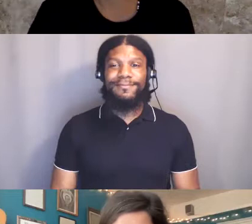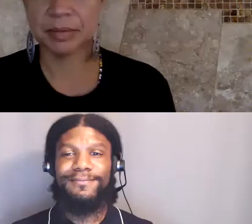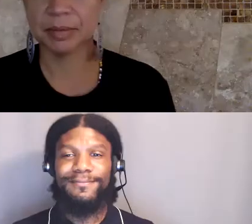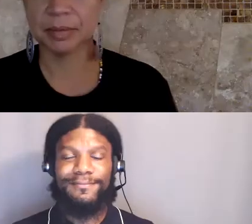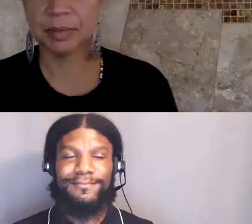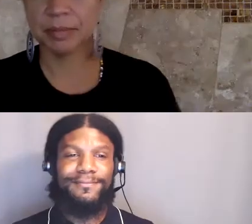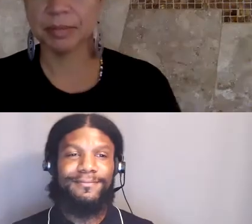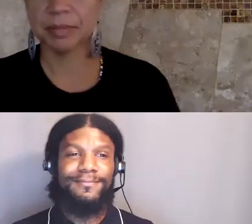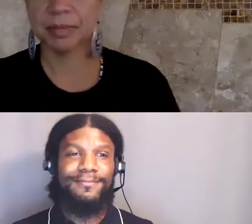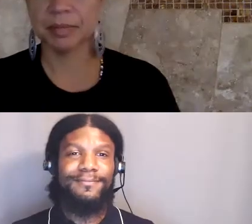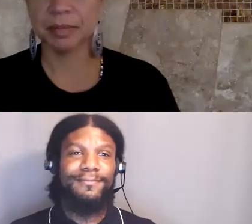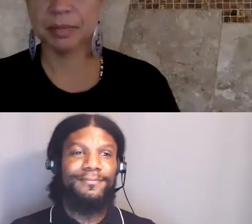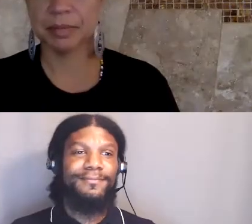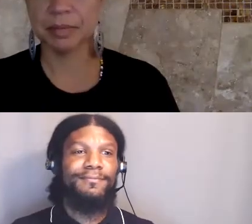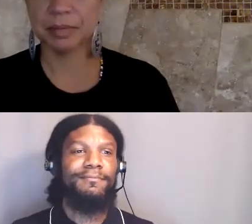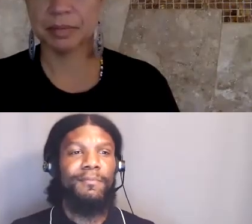We take one more deep breath.